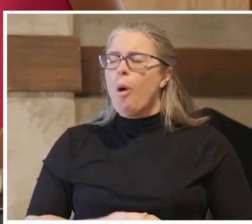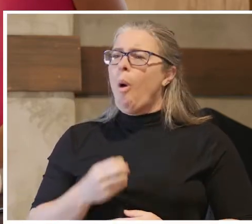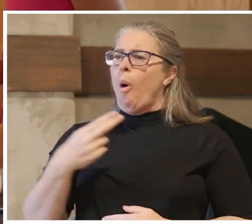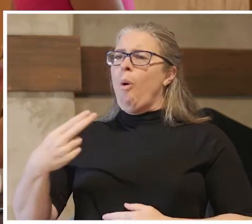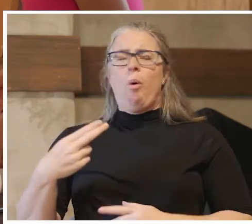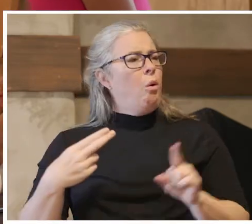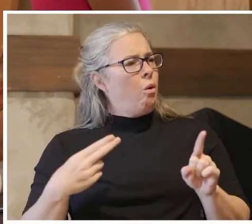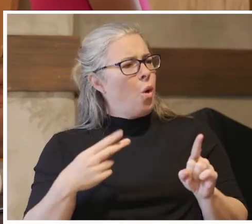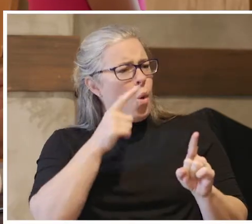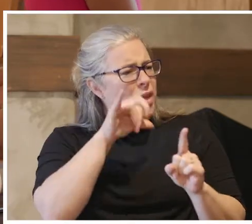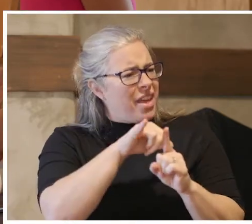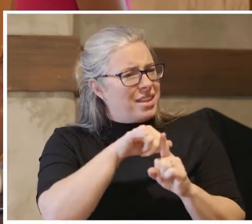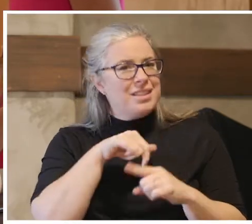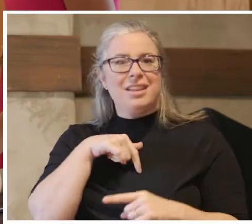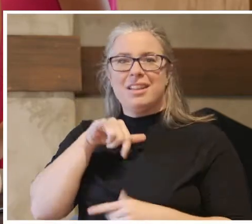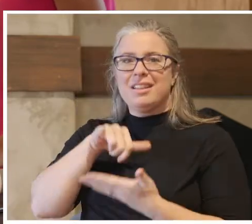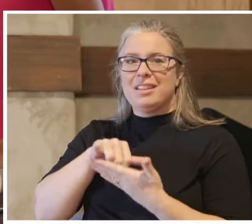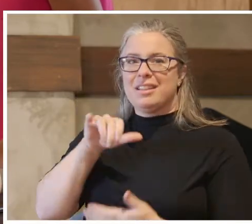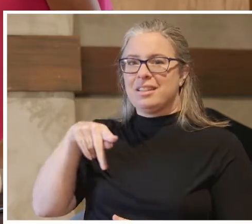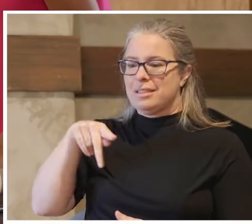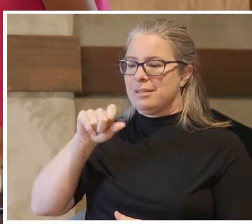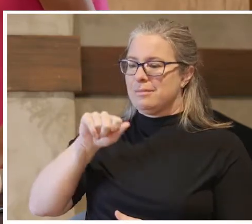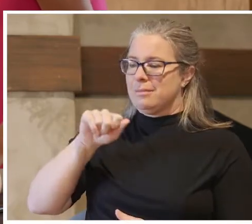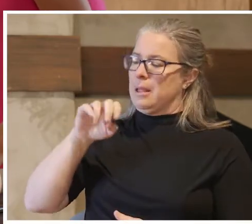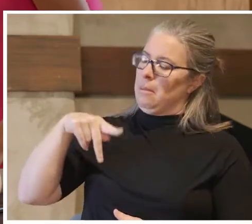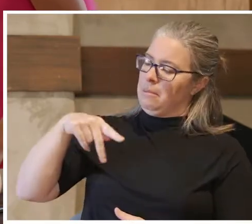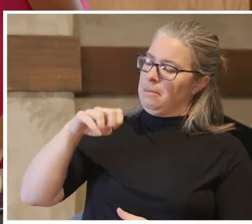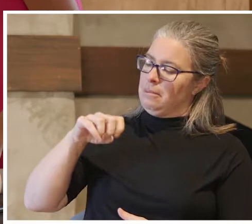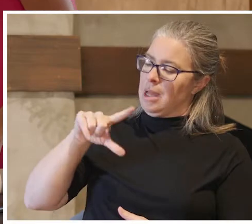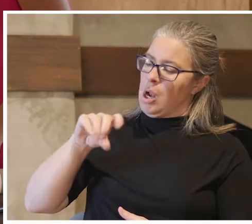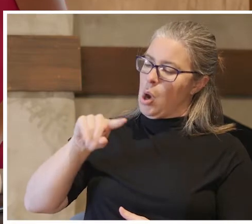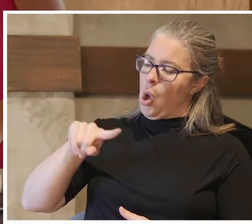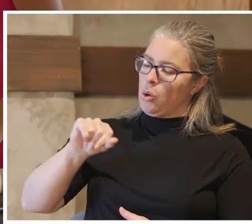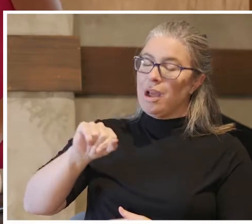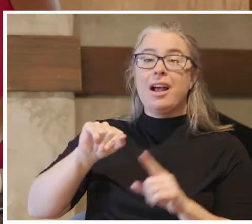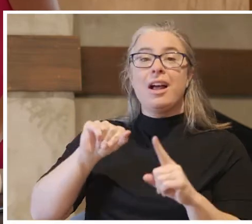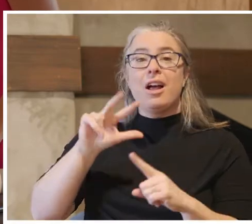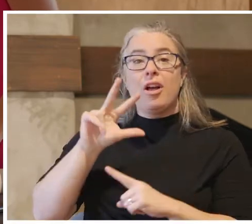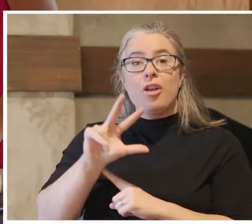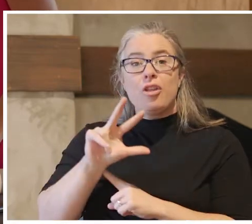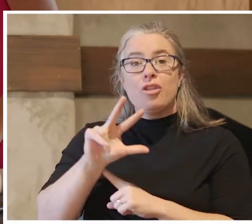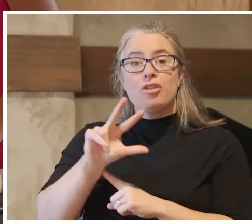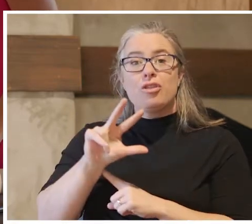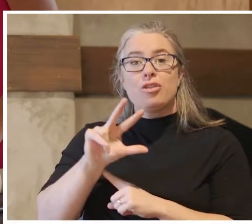Oh! And who is this? This is Pelota. Pelota is a three-banded armadillo.